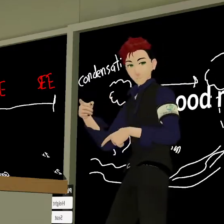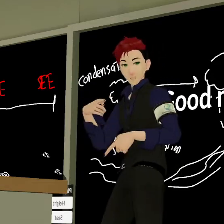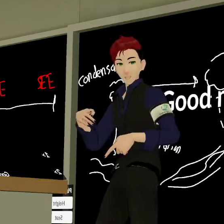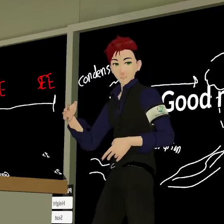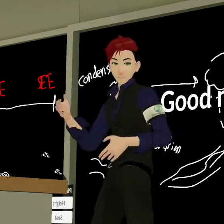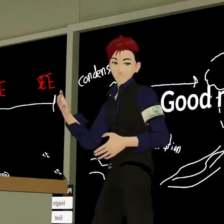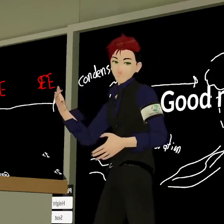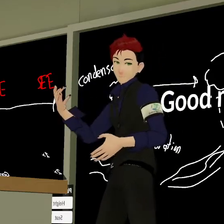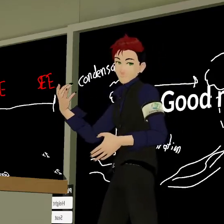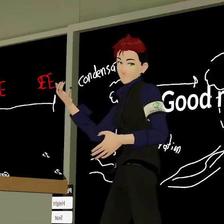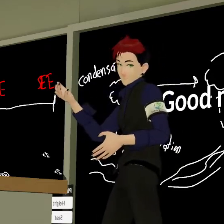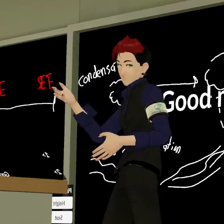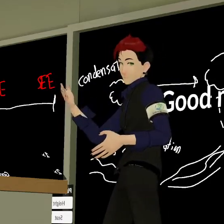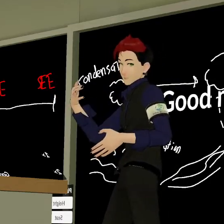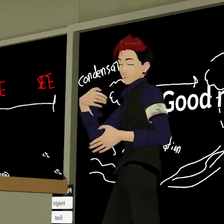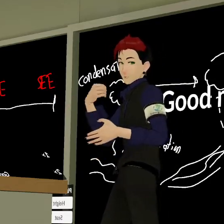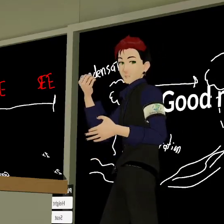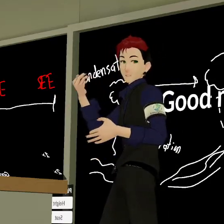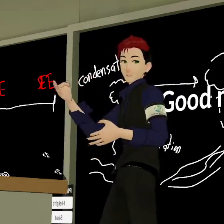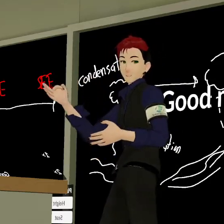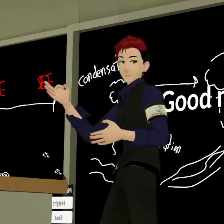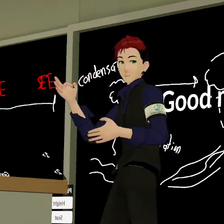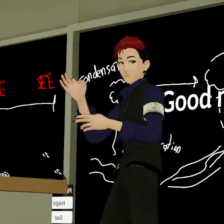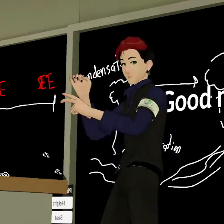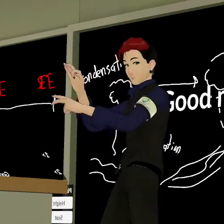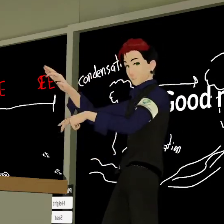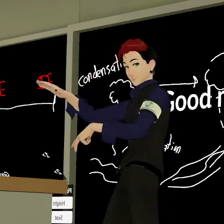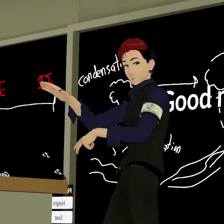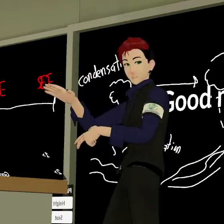signs yeah i had a few that were thrown in